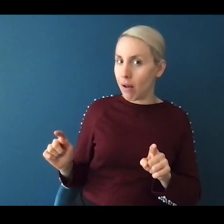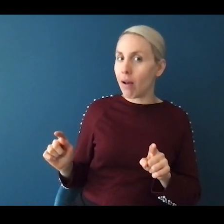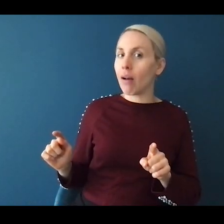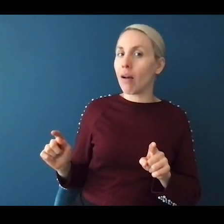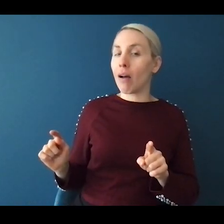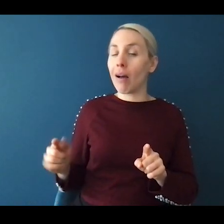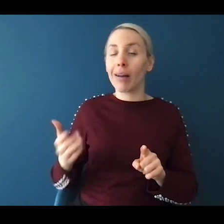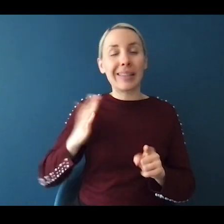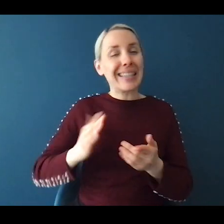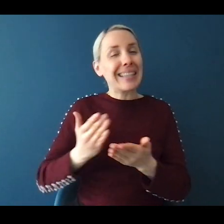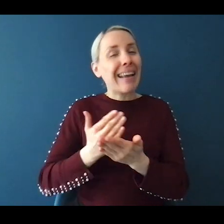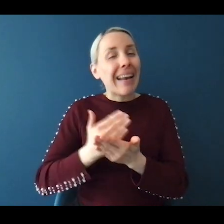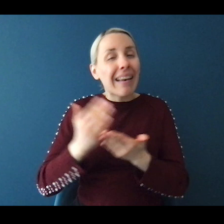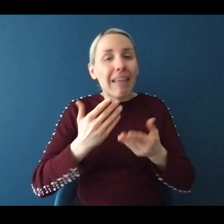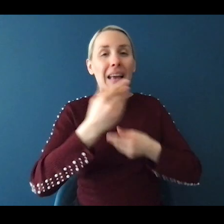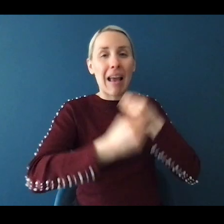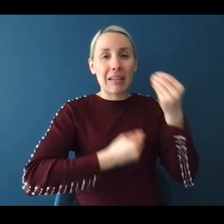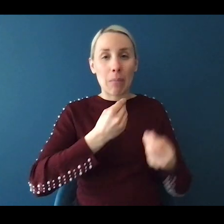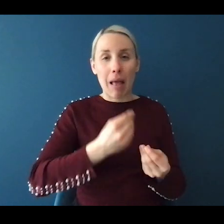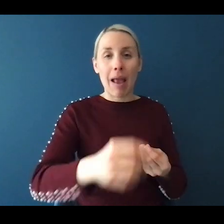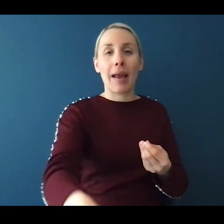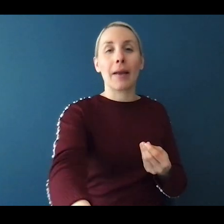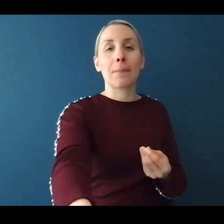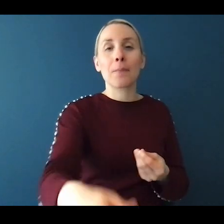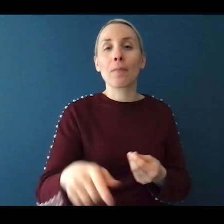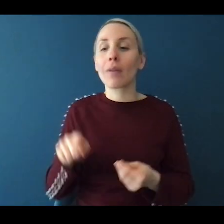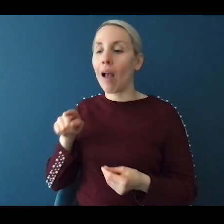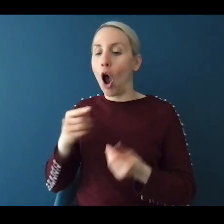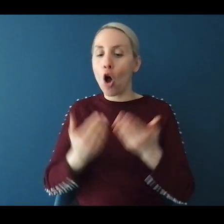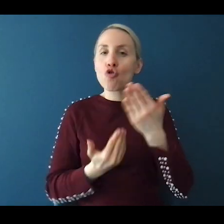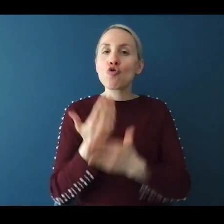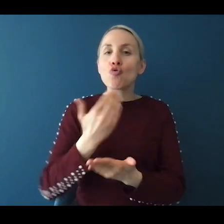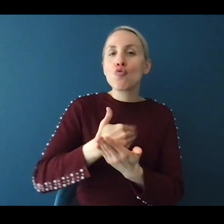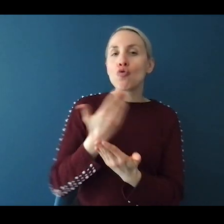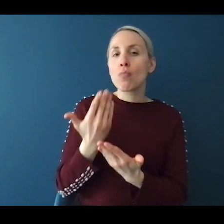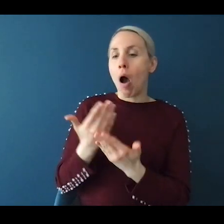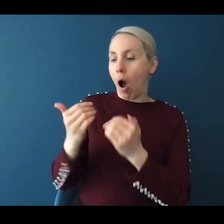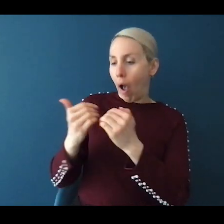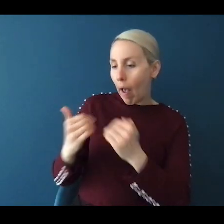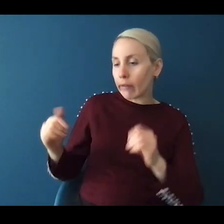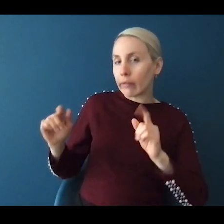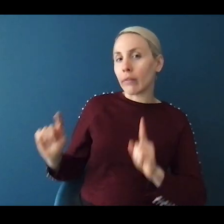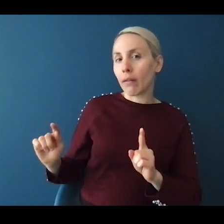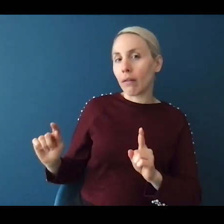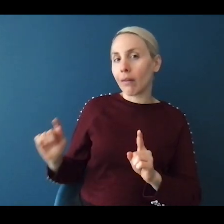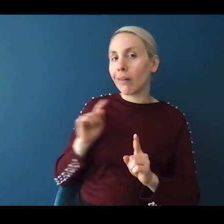a new part you're working on and maybe find different ways of kind of like presenting